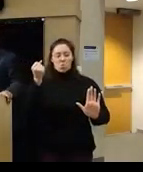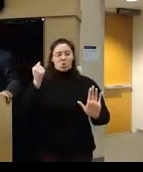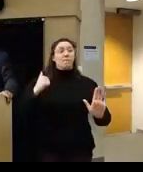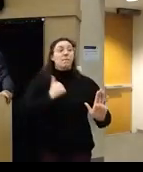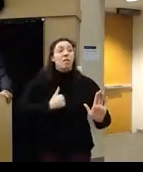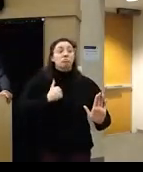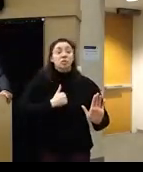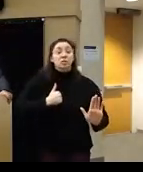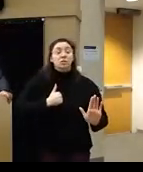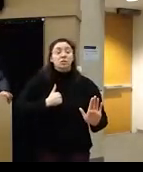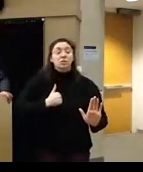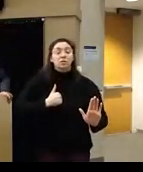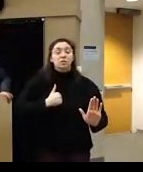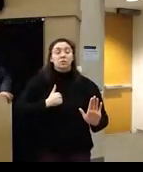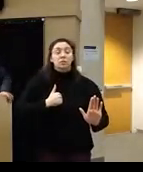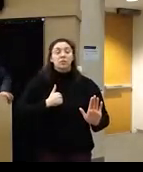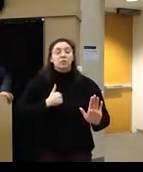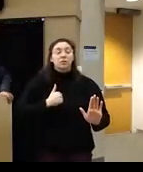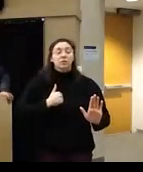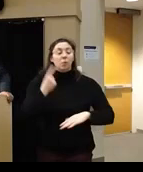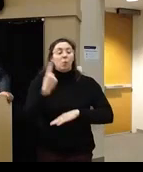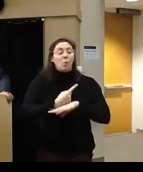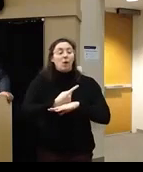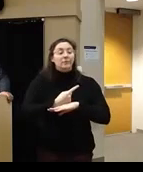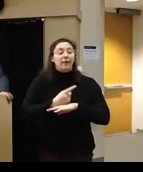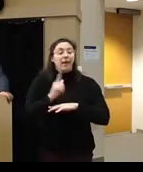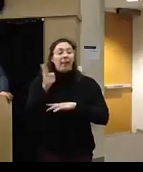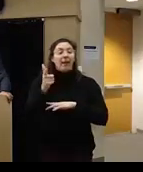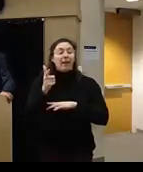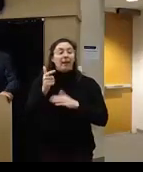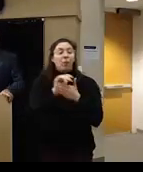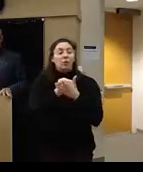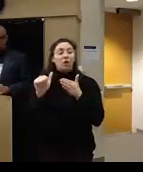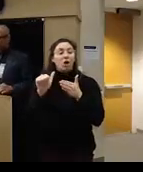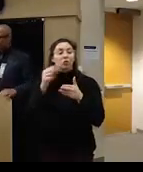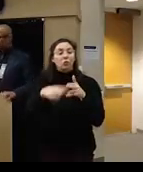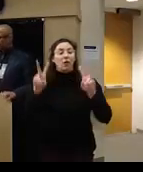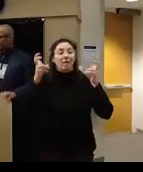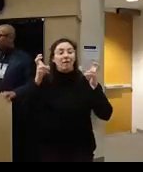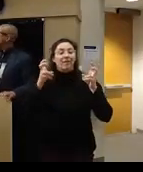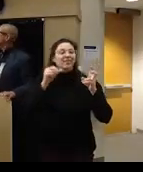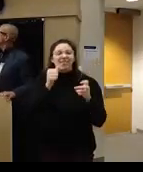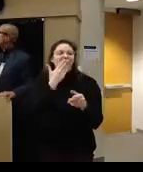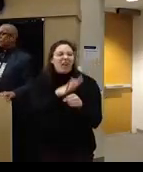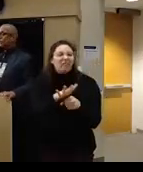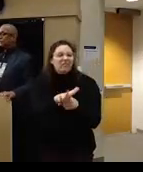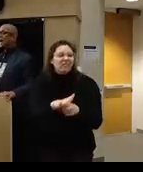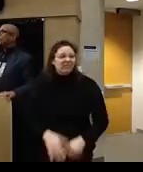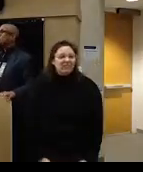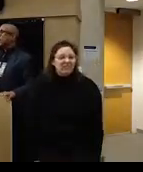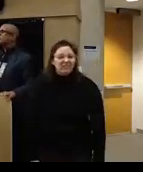is is uh a day late and a dollar short so I want to sh share this with you uh which is our response